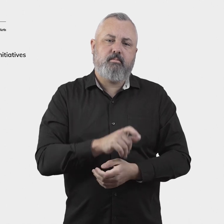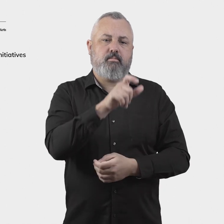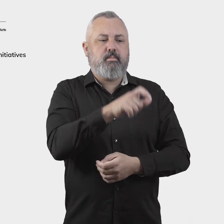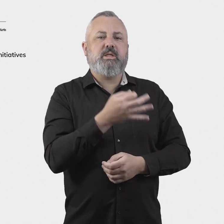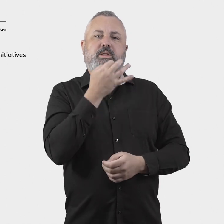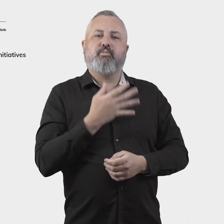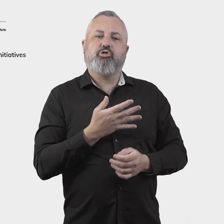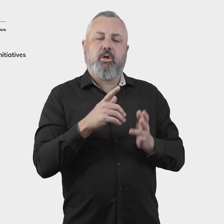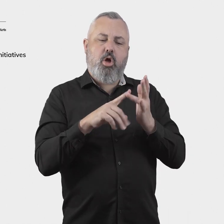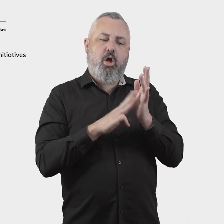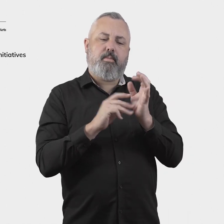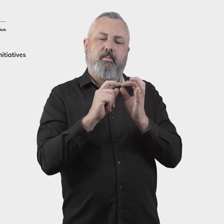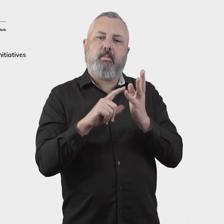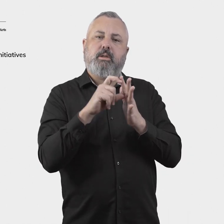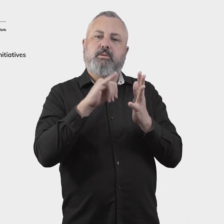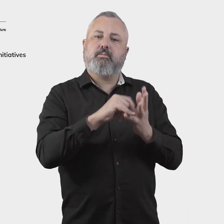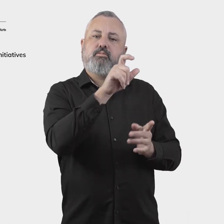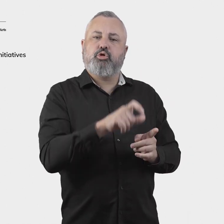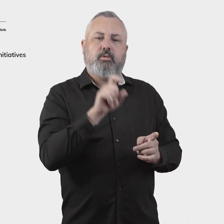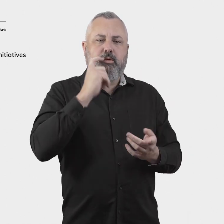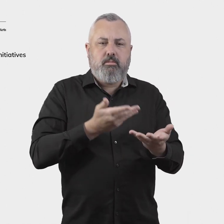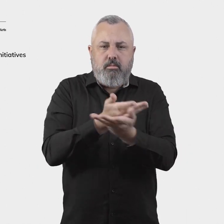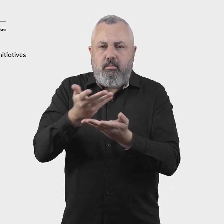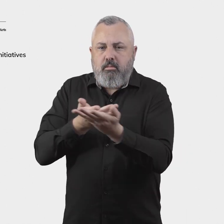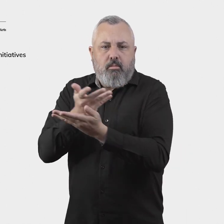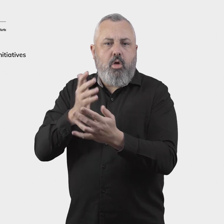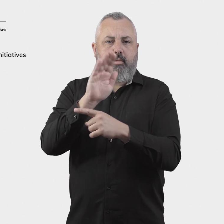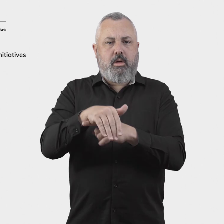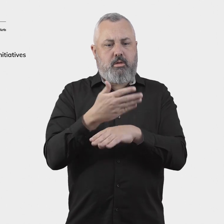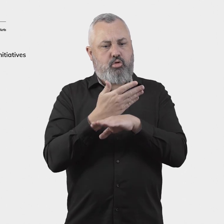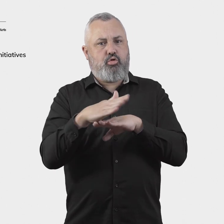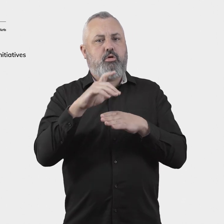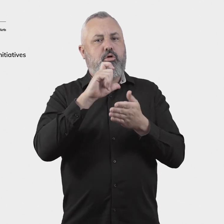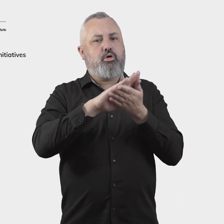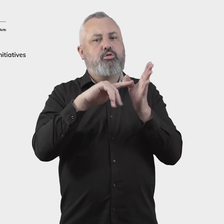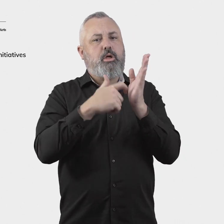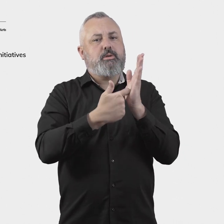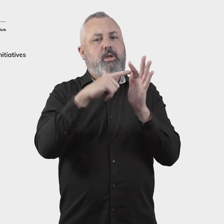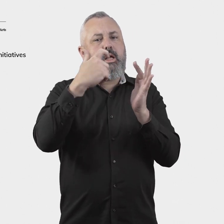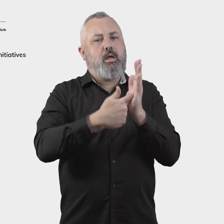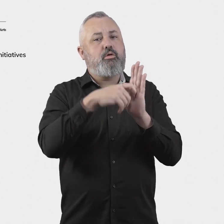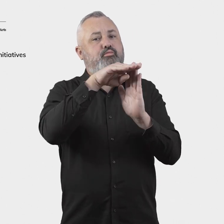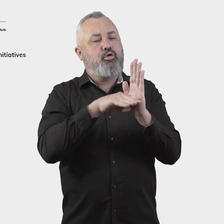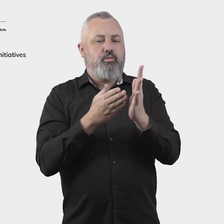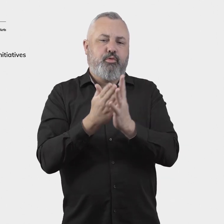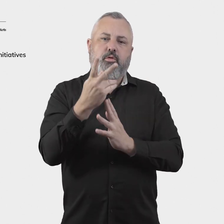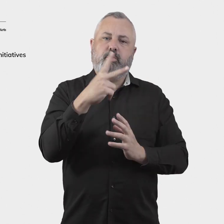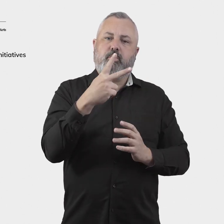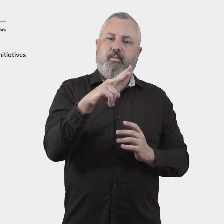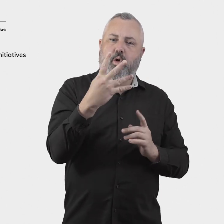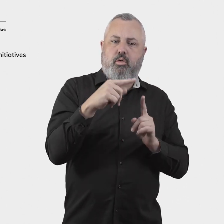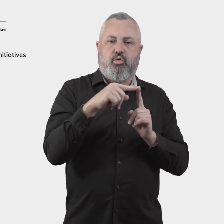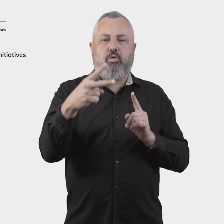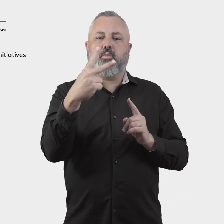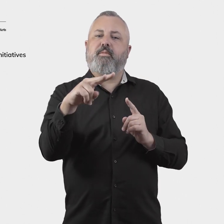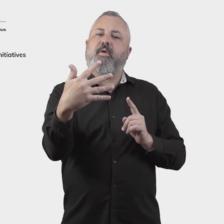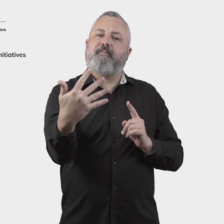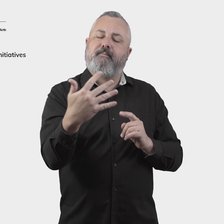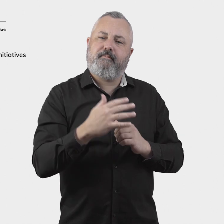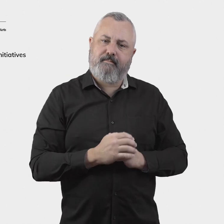The interim ombudsperson will consult on development of the charter in 2024-25.